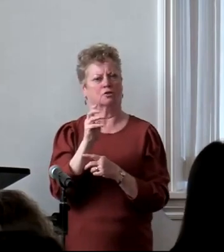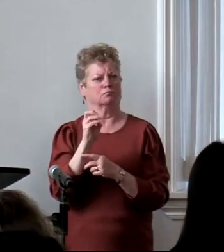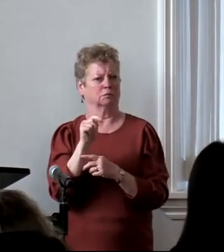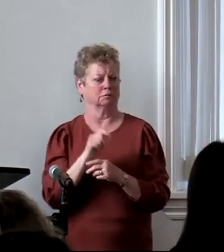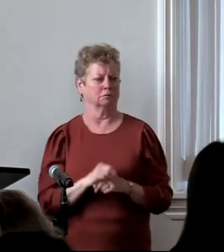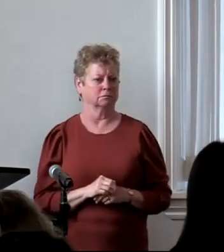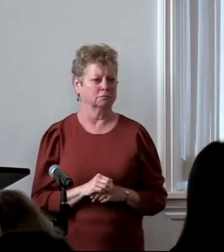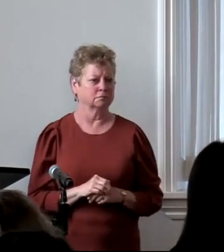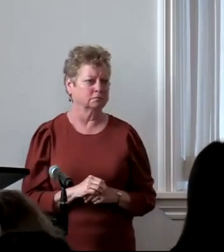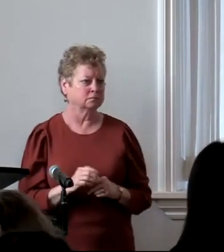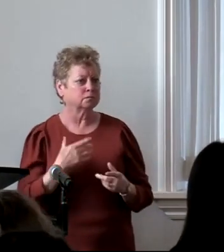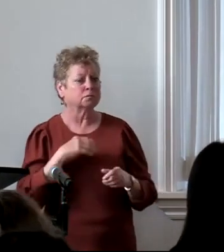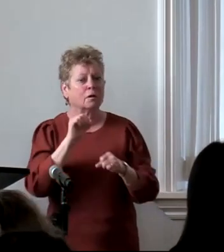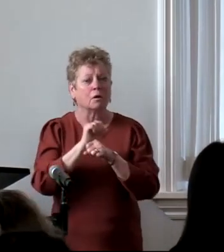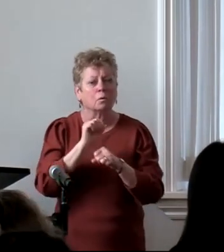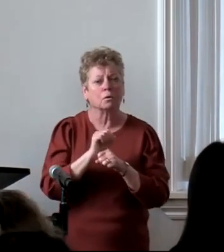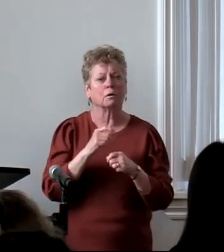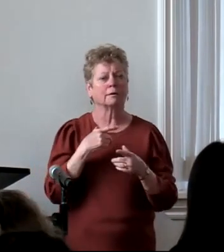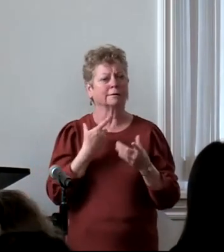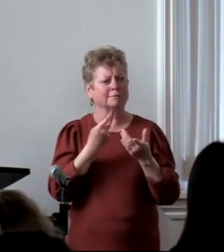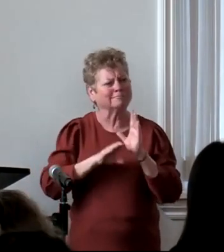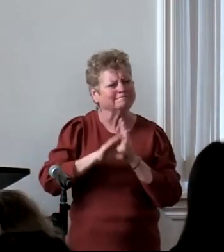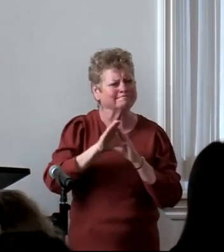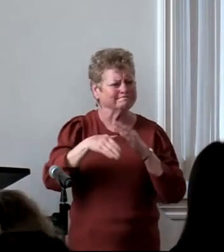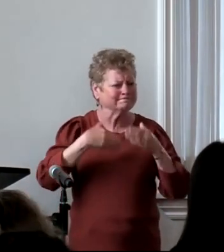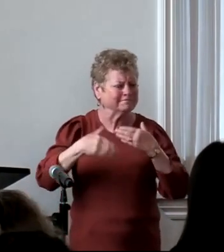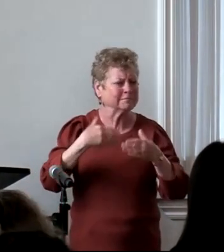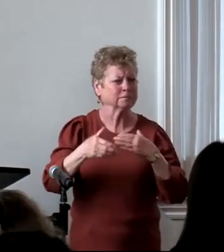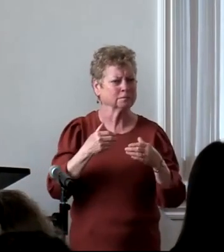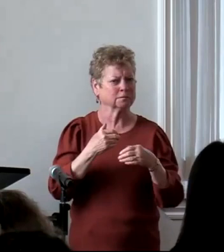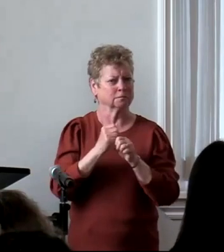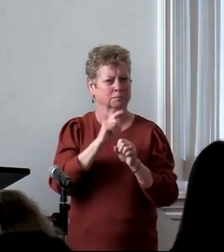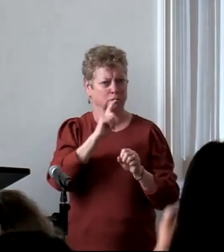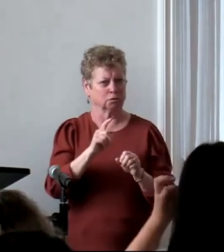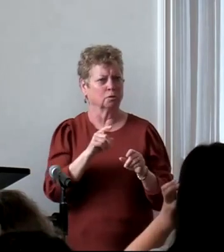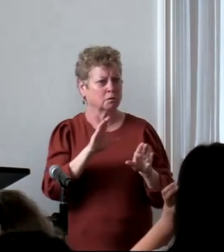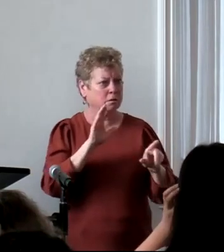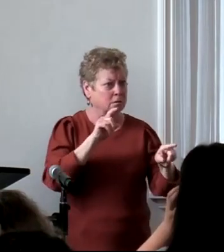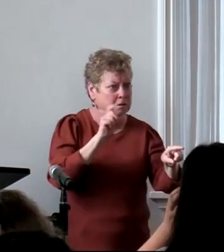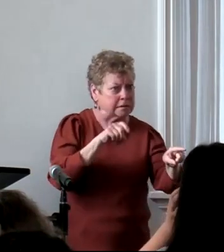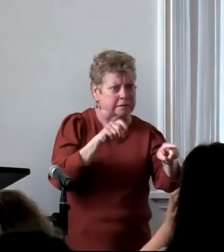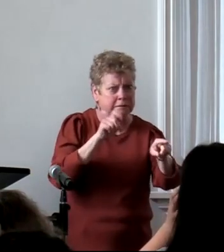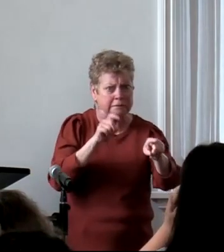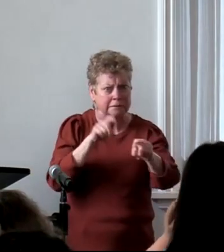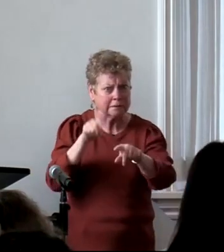but the work and standard development process to ensure we are continually responsive to the needs of persons with disabilities.